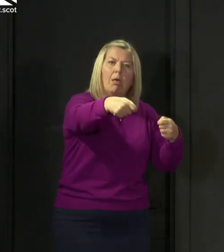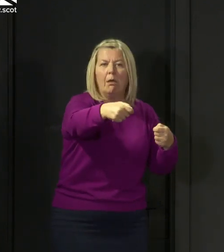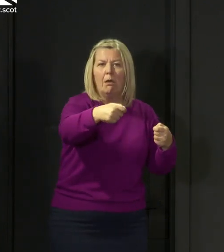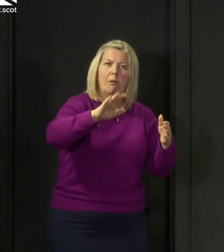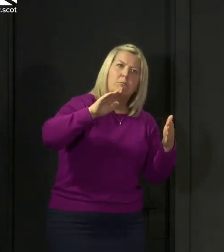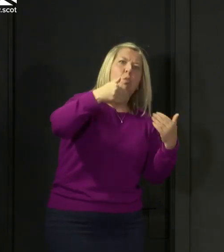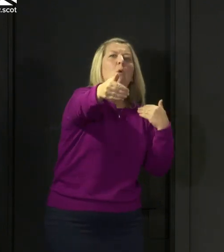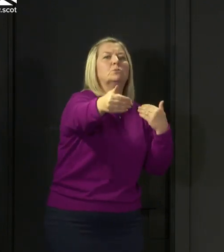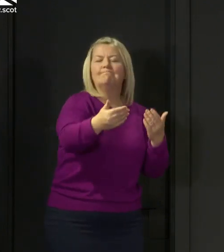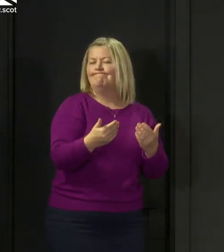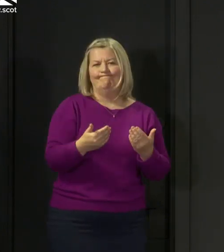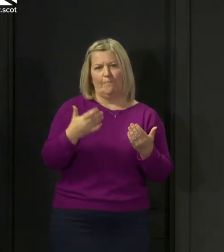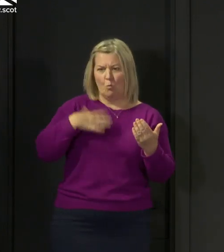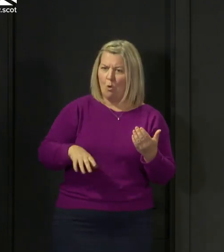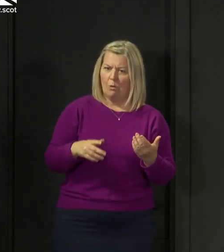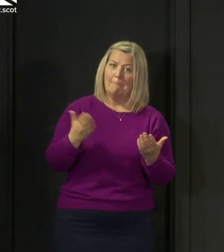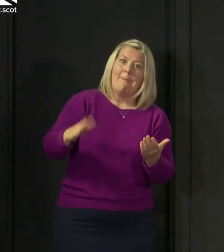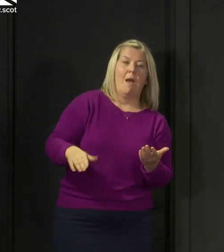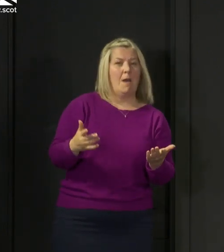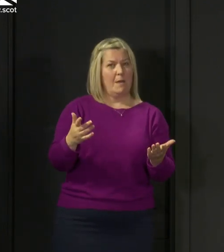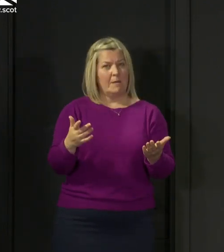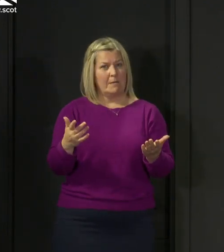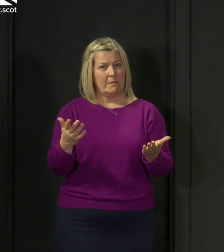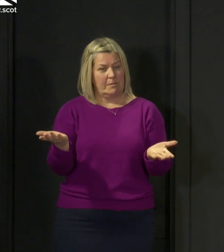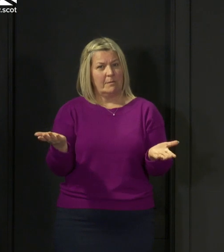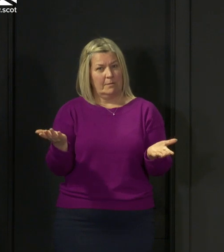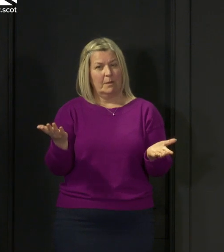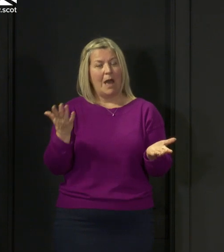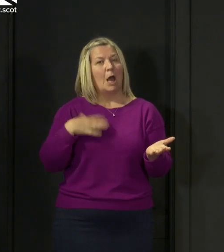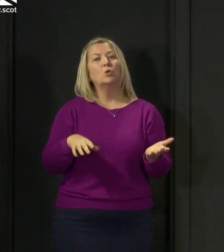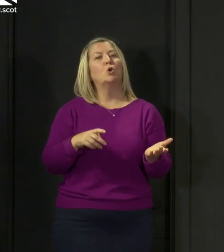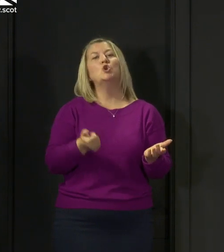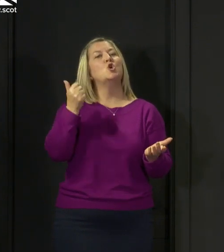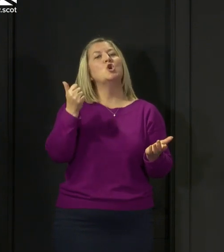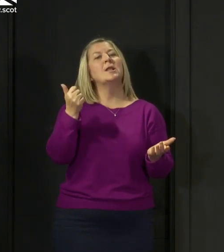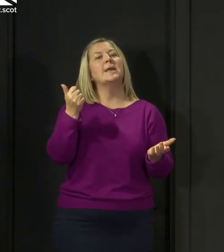but equally I don't want, on your behalf, to lift them before we can be confident that